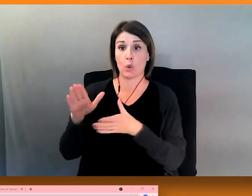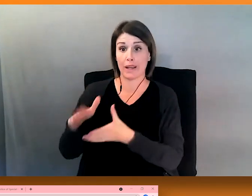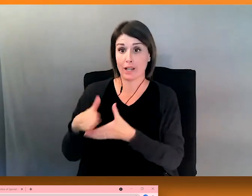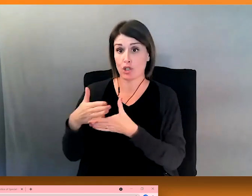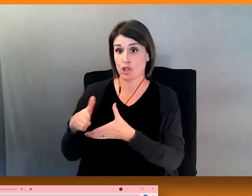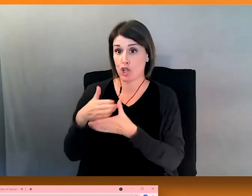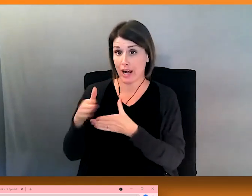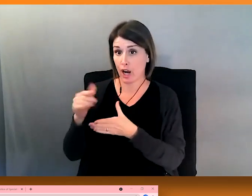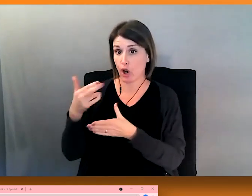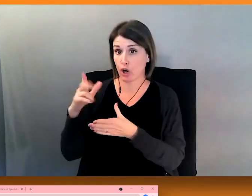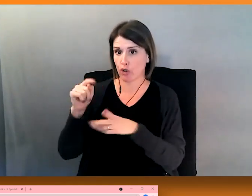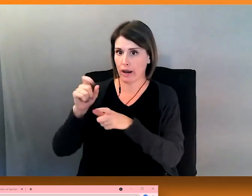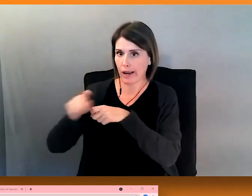to colleagues.